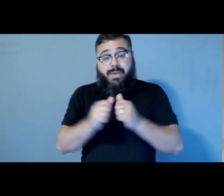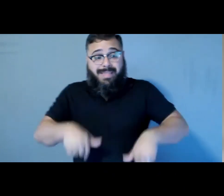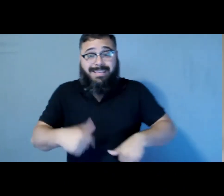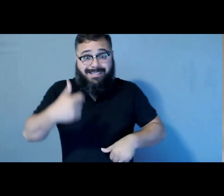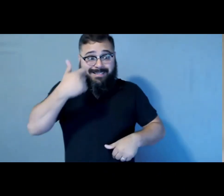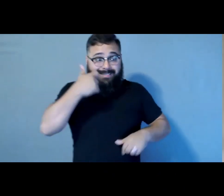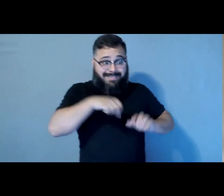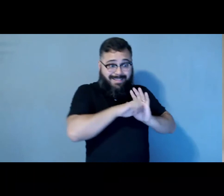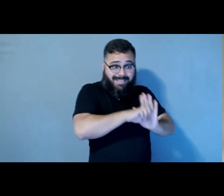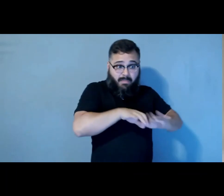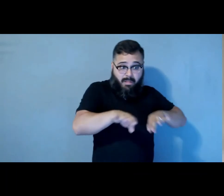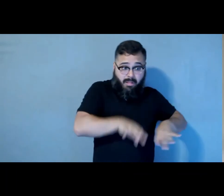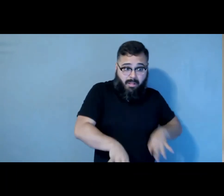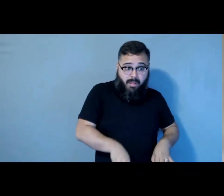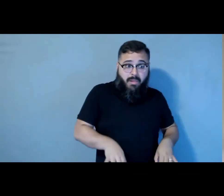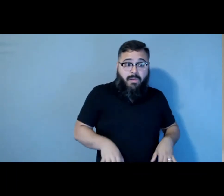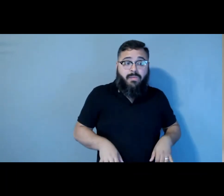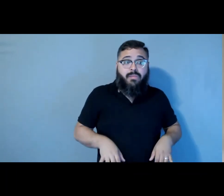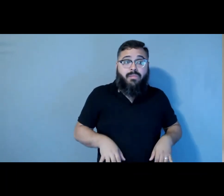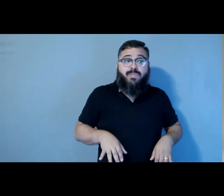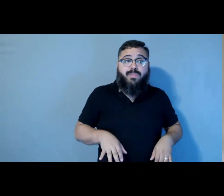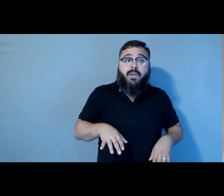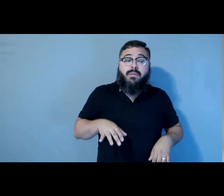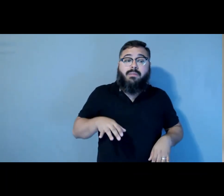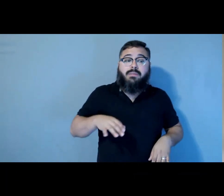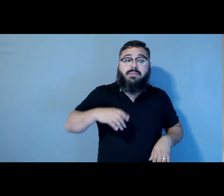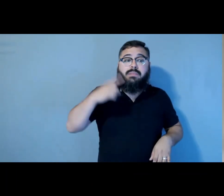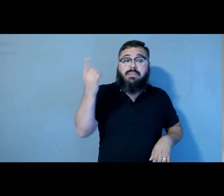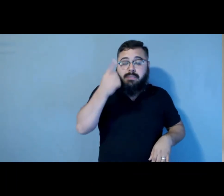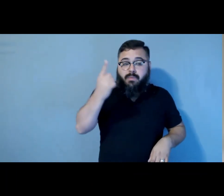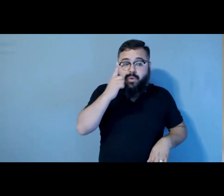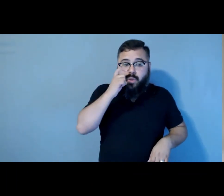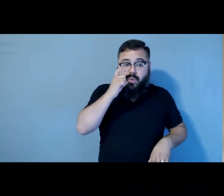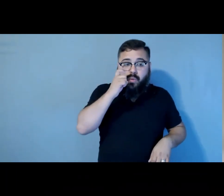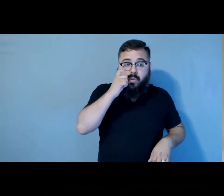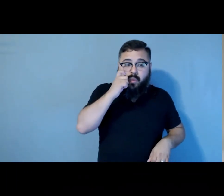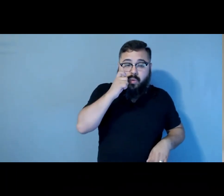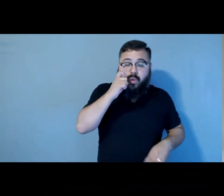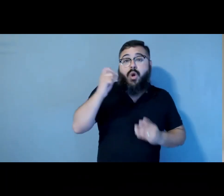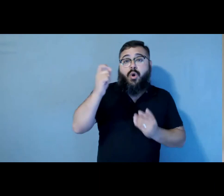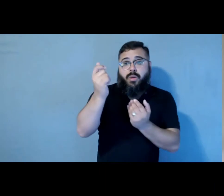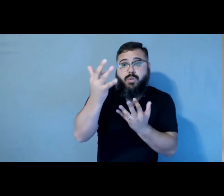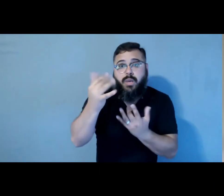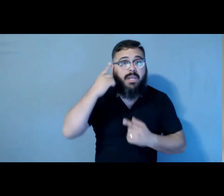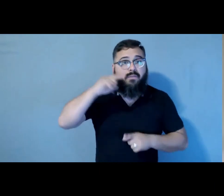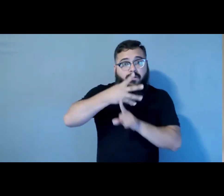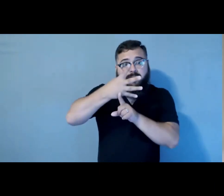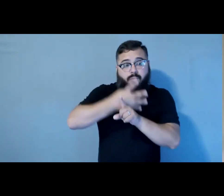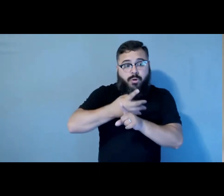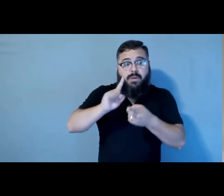that somebody was, somebody was waiting around for four months to get their accommodation,